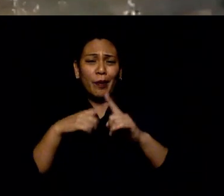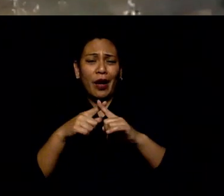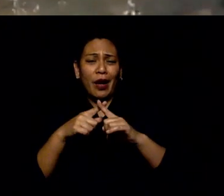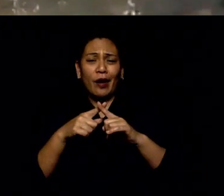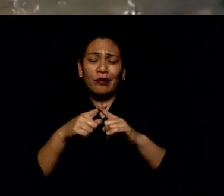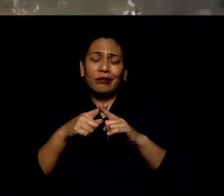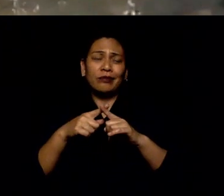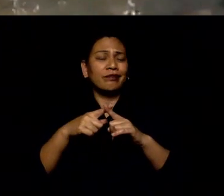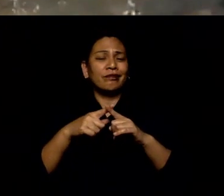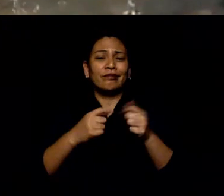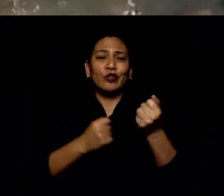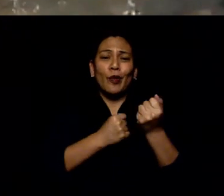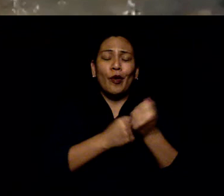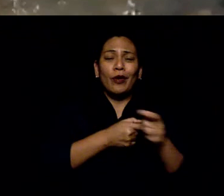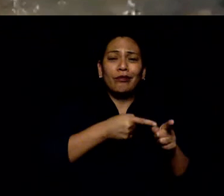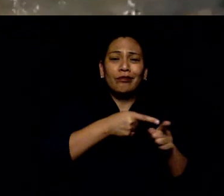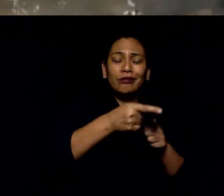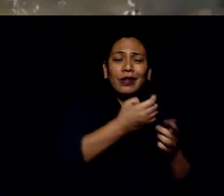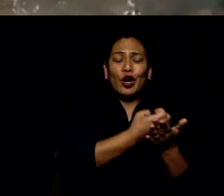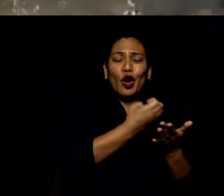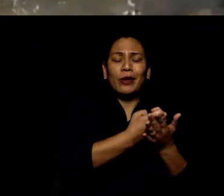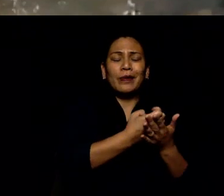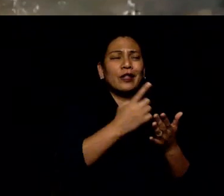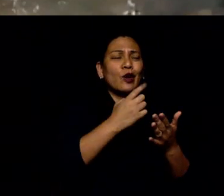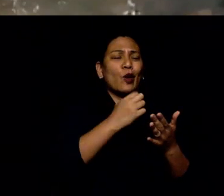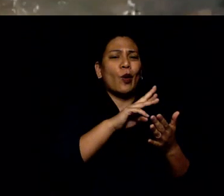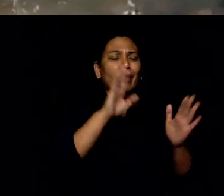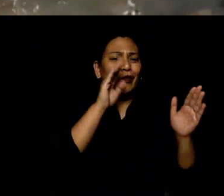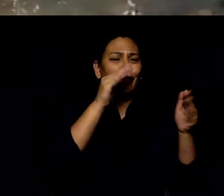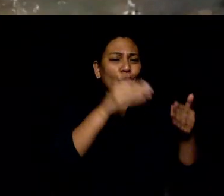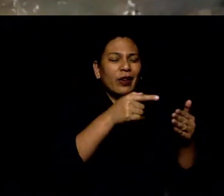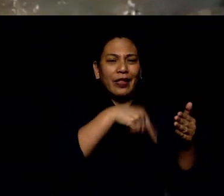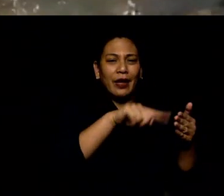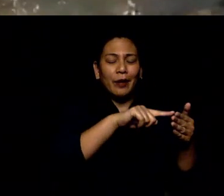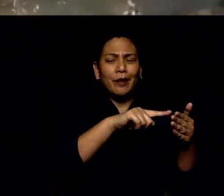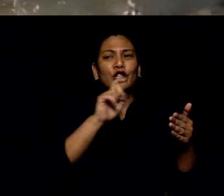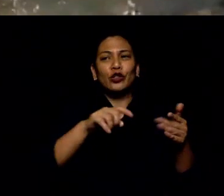Um, I think it's much more important to convince the public at large and